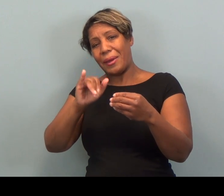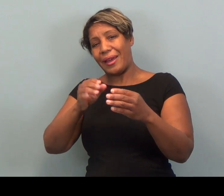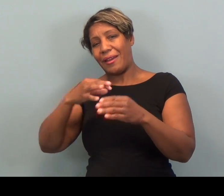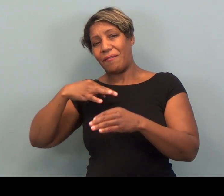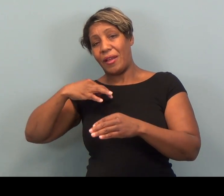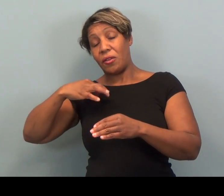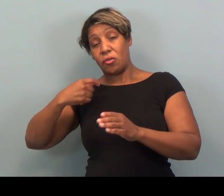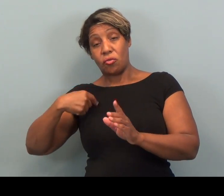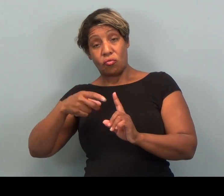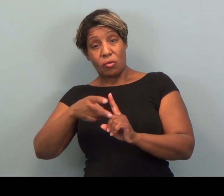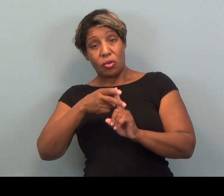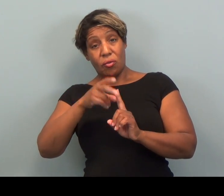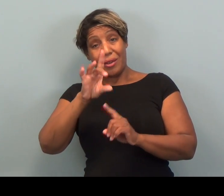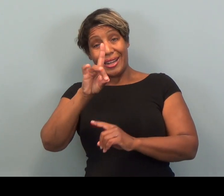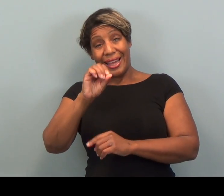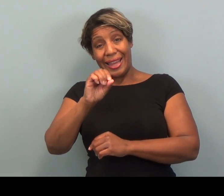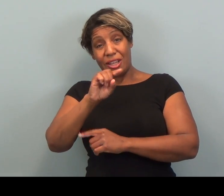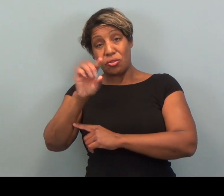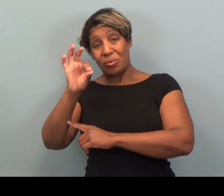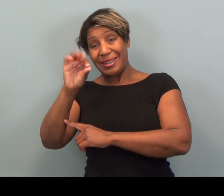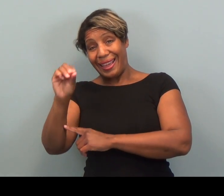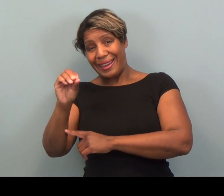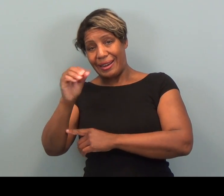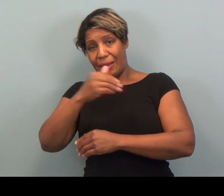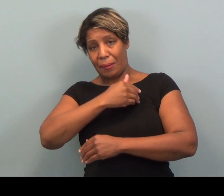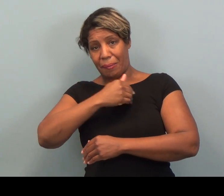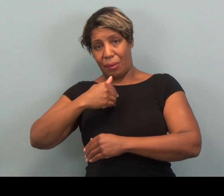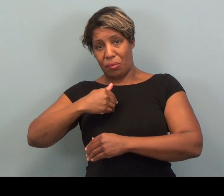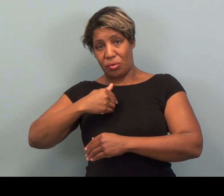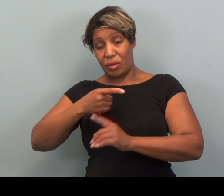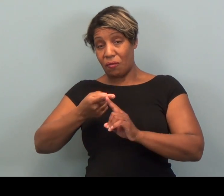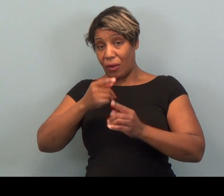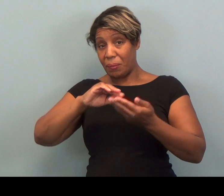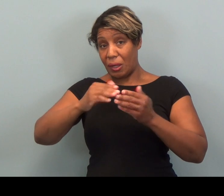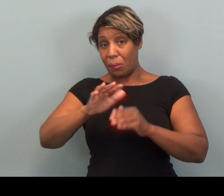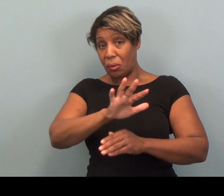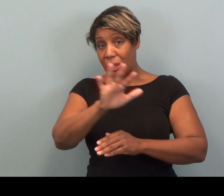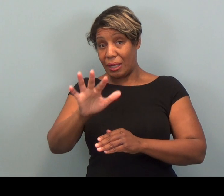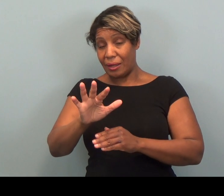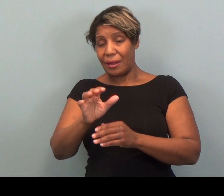We recruit 80 to 90 members of the community every tax season.